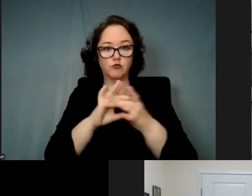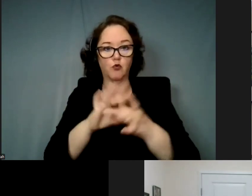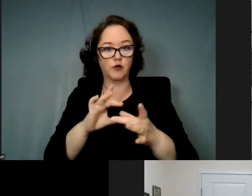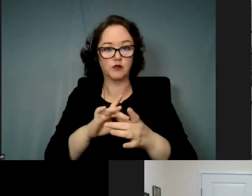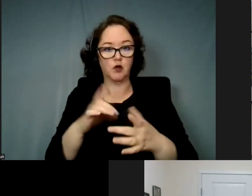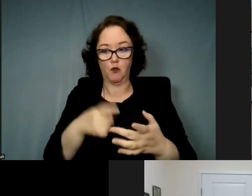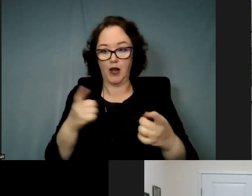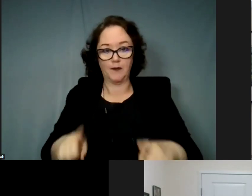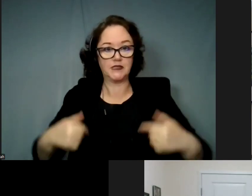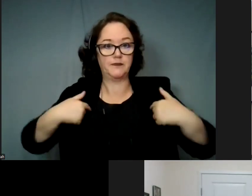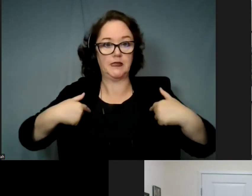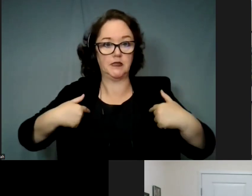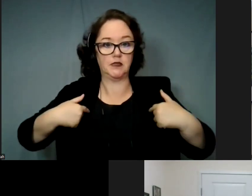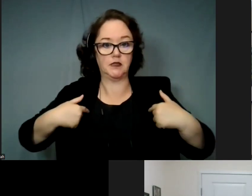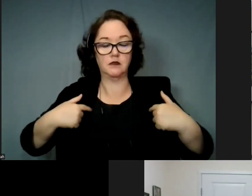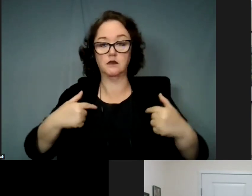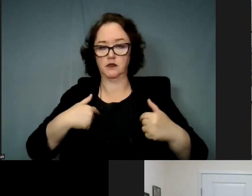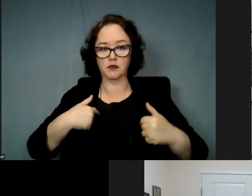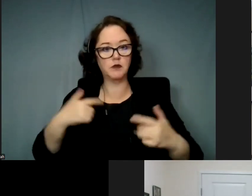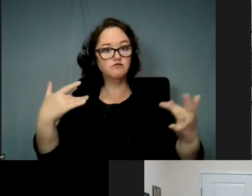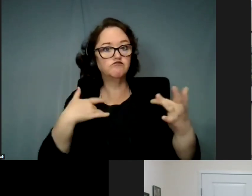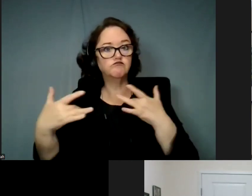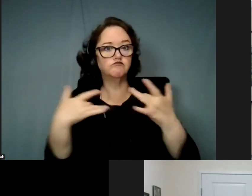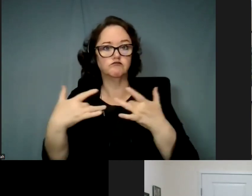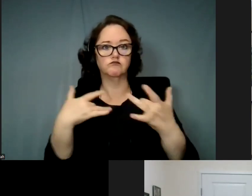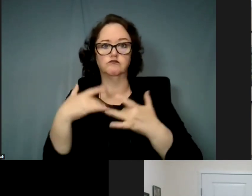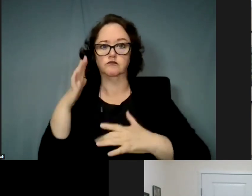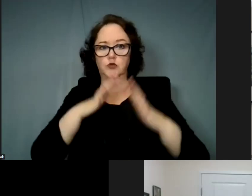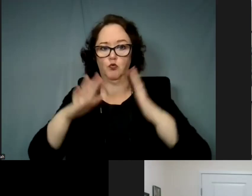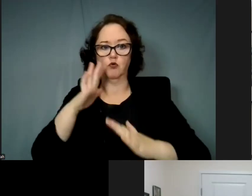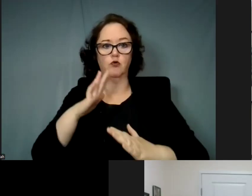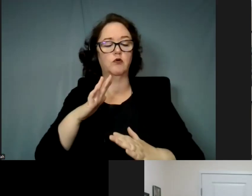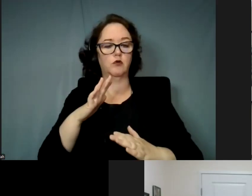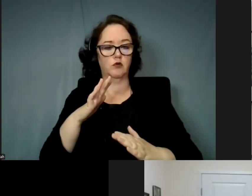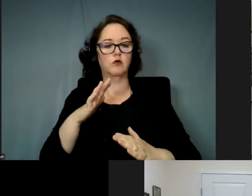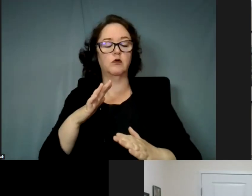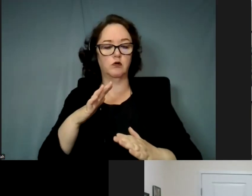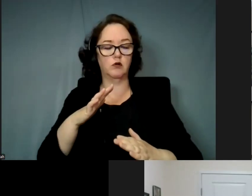worried. So I actually made the very unconventional choice of